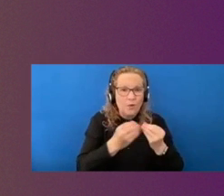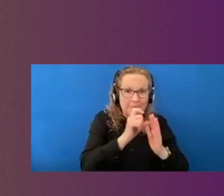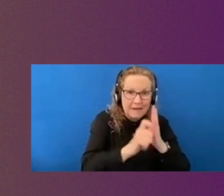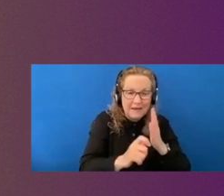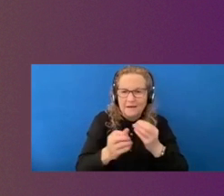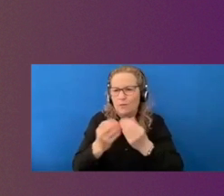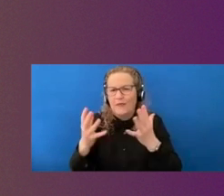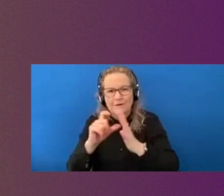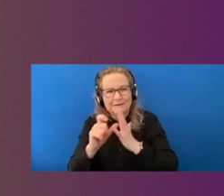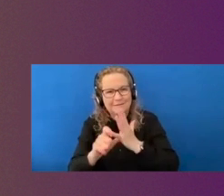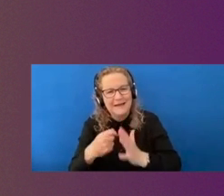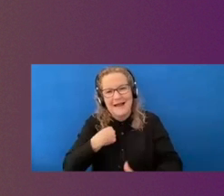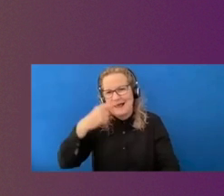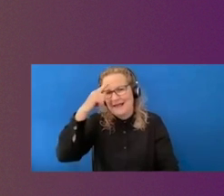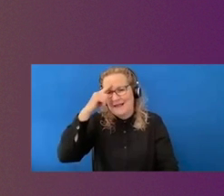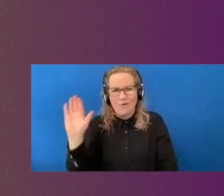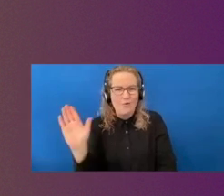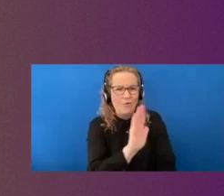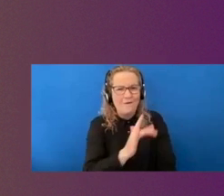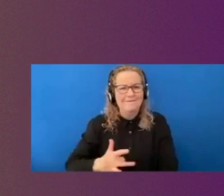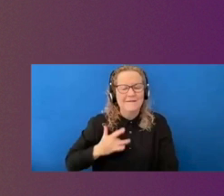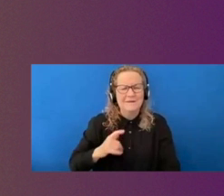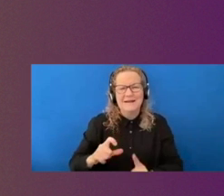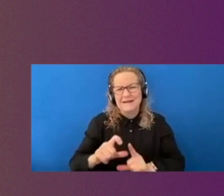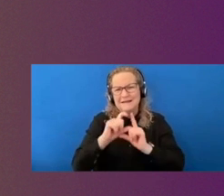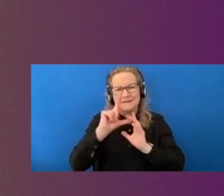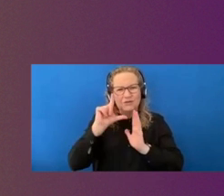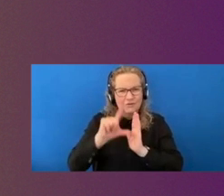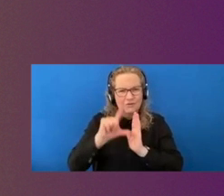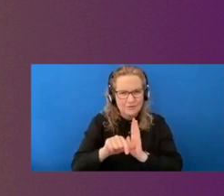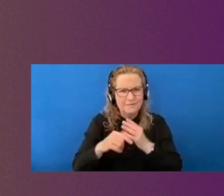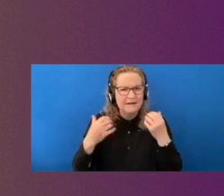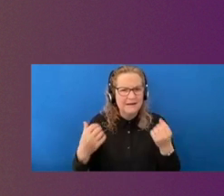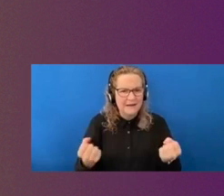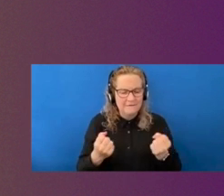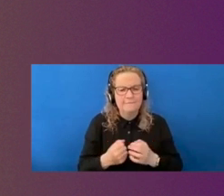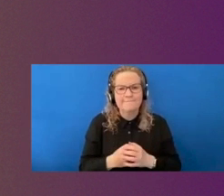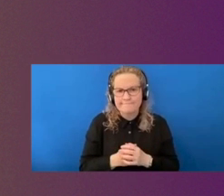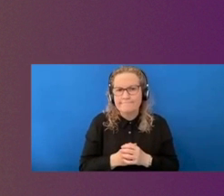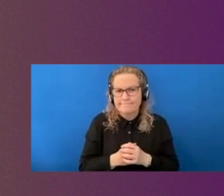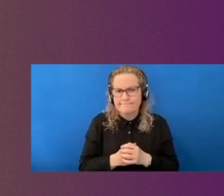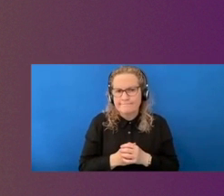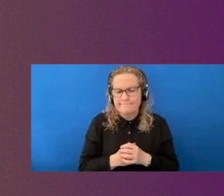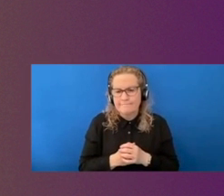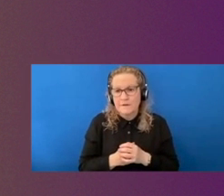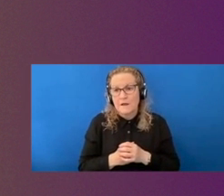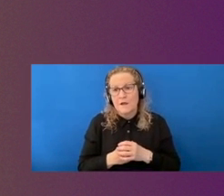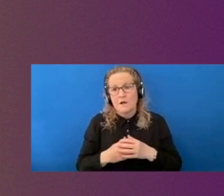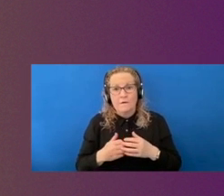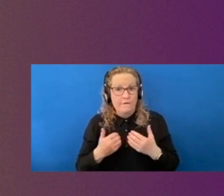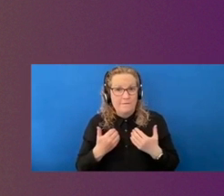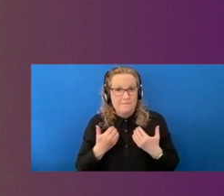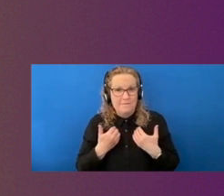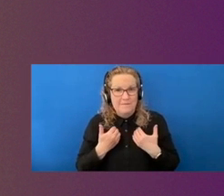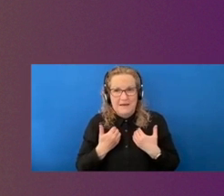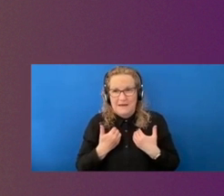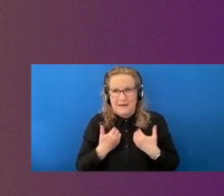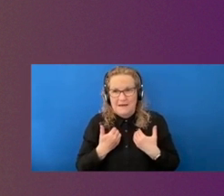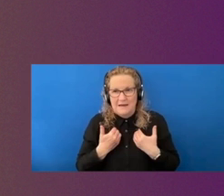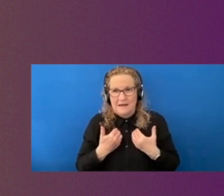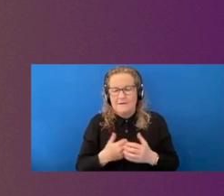but if it was difficult on everybody um for me though my uh i'm hard of hearing so I rely on uh